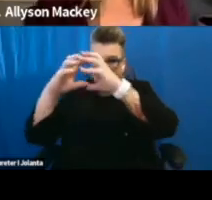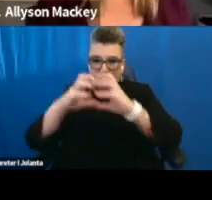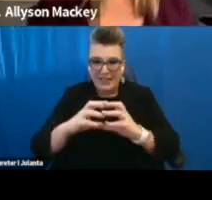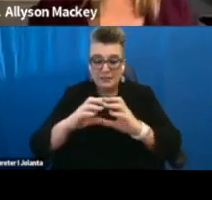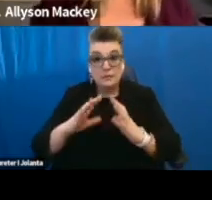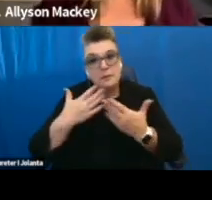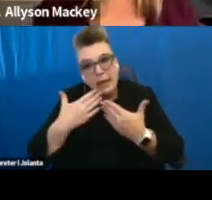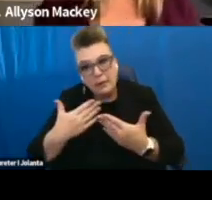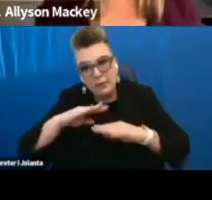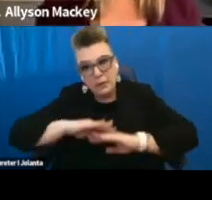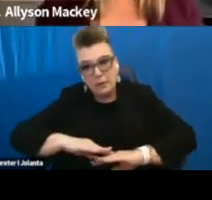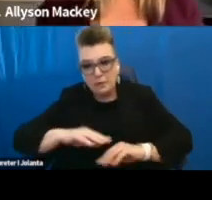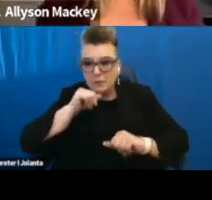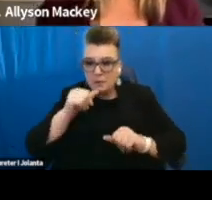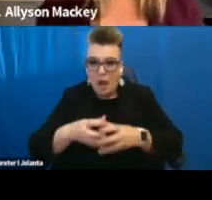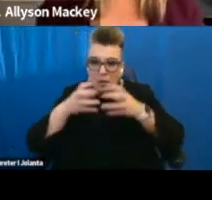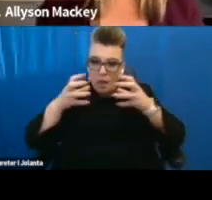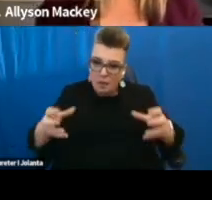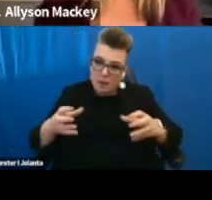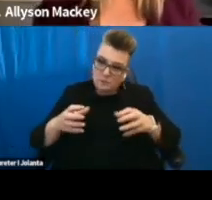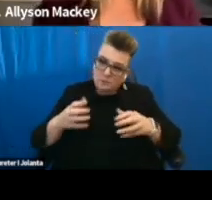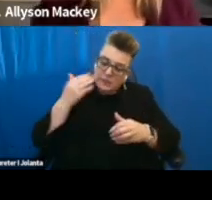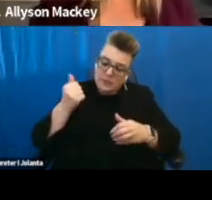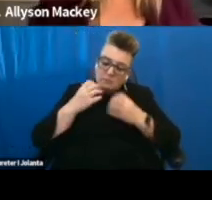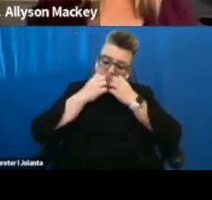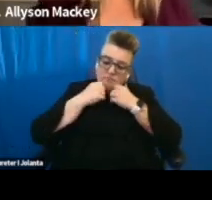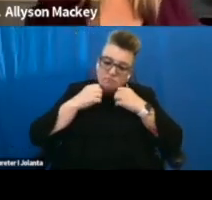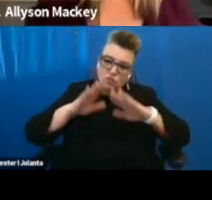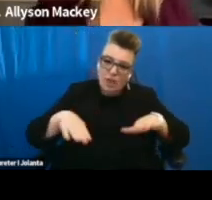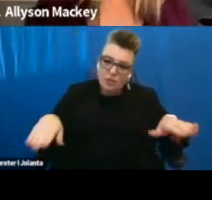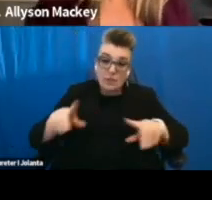of these brains in childhood but we can look at expression in different